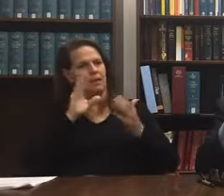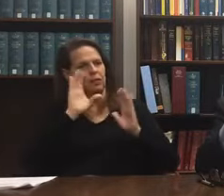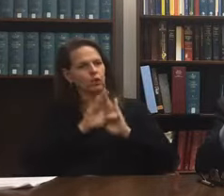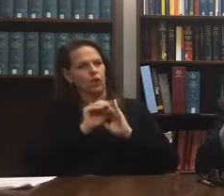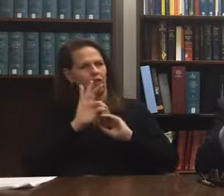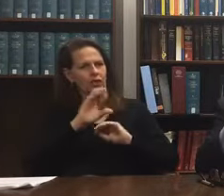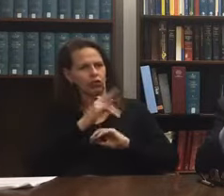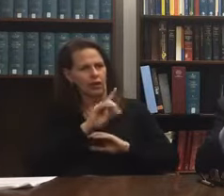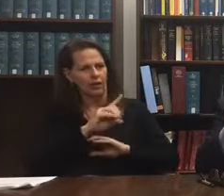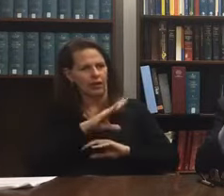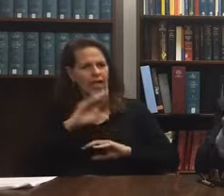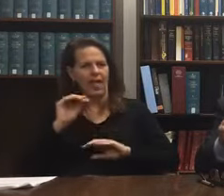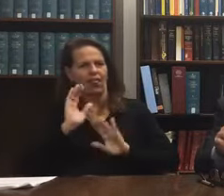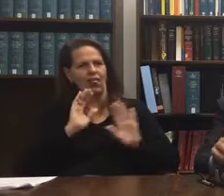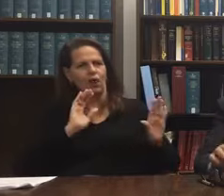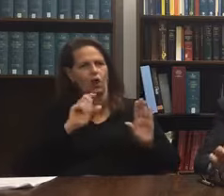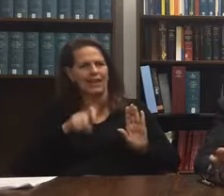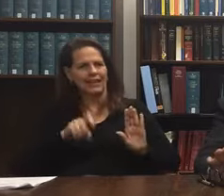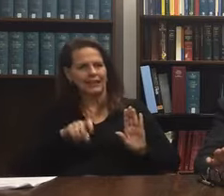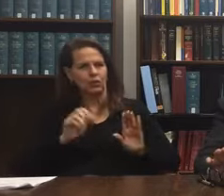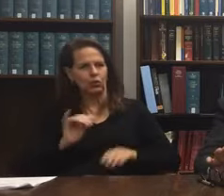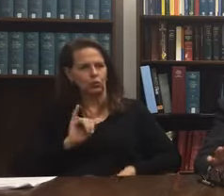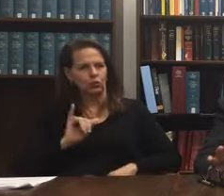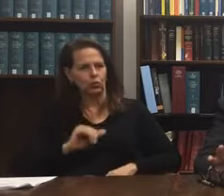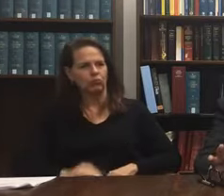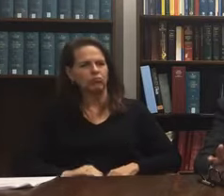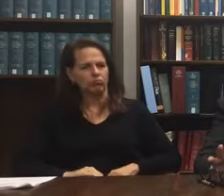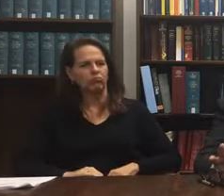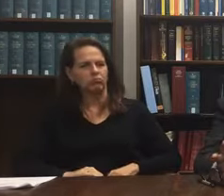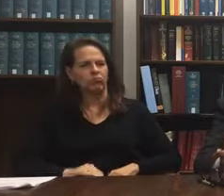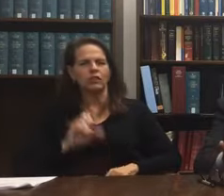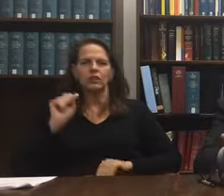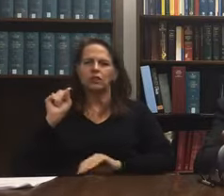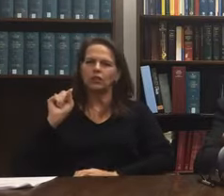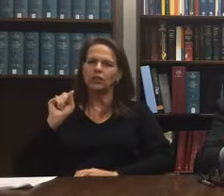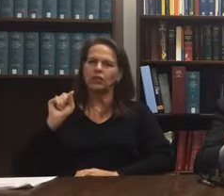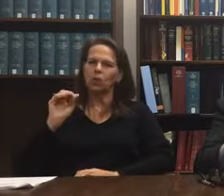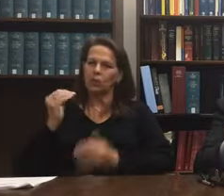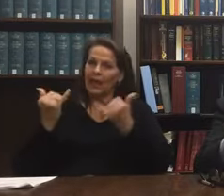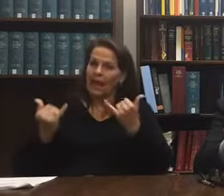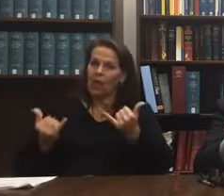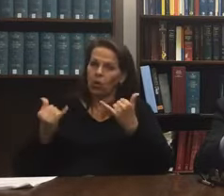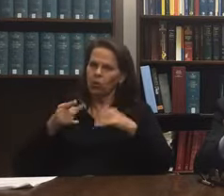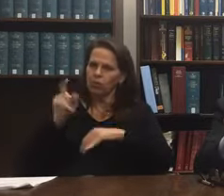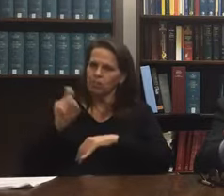picture and the needs now you have to remember your audience is the hearing